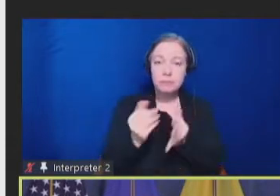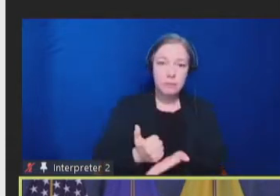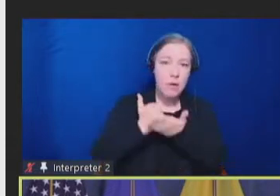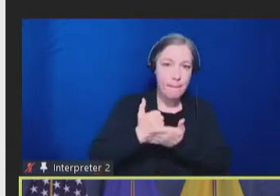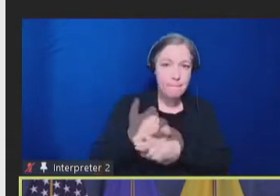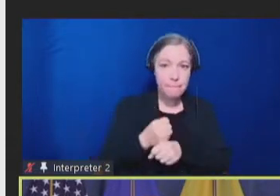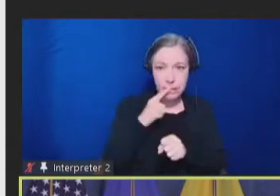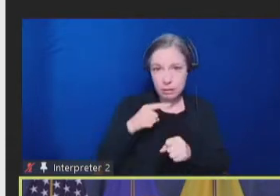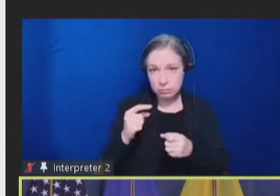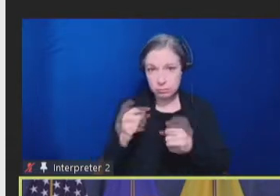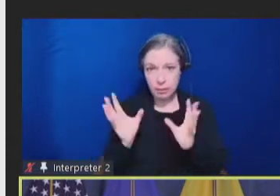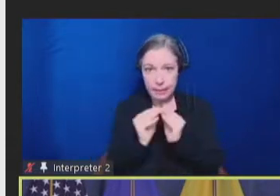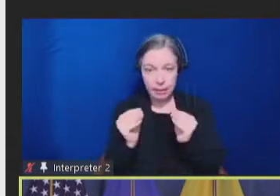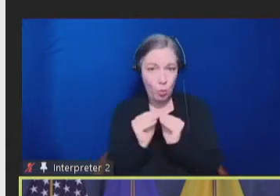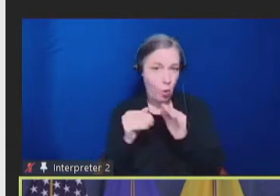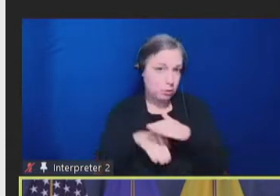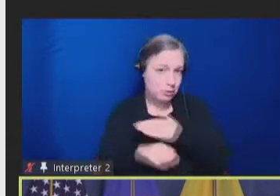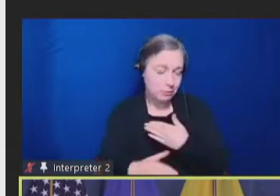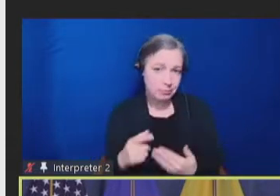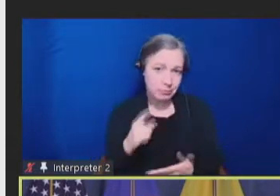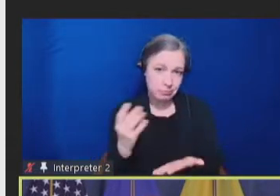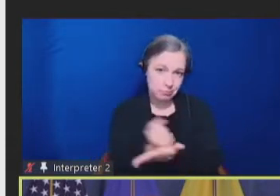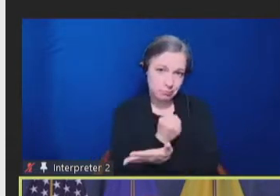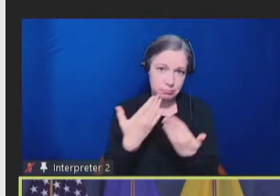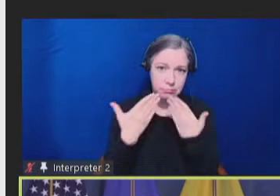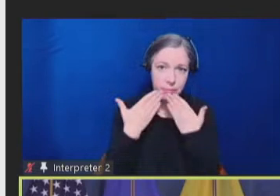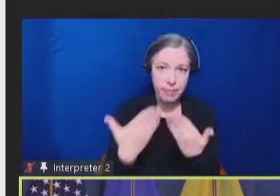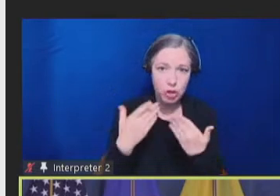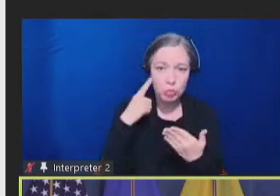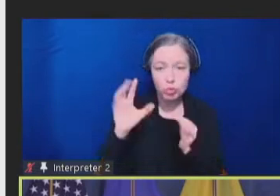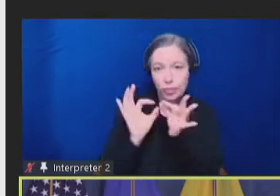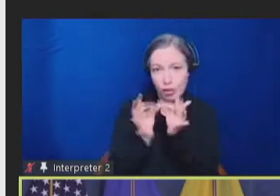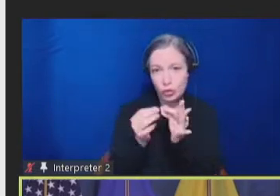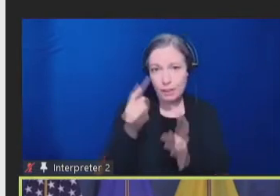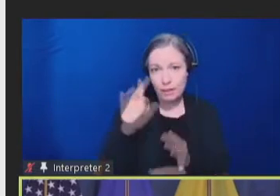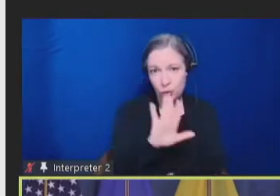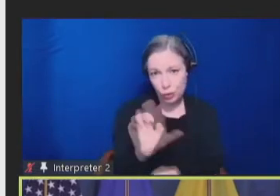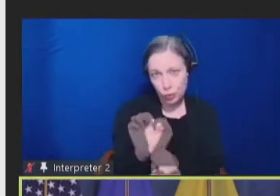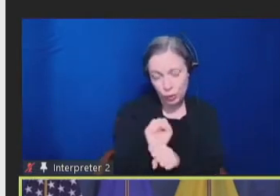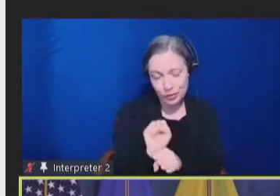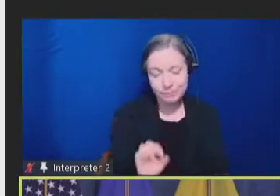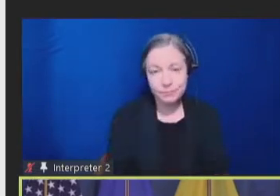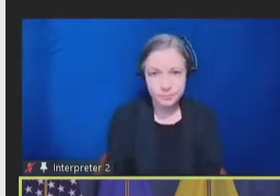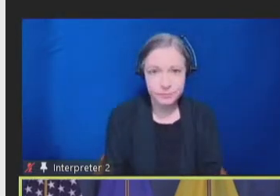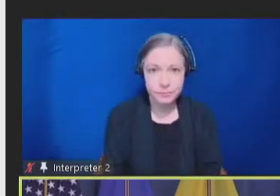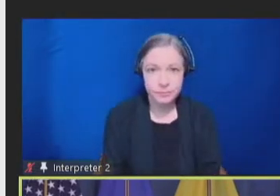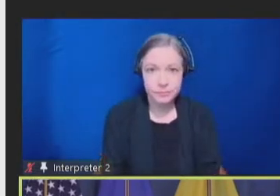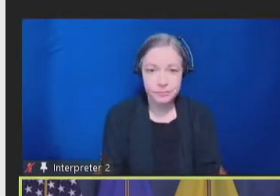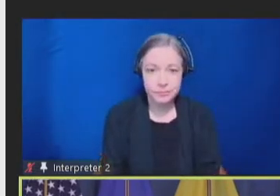And I certainly think it's important to thank those sign language interpreters for their work.